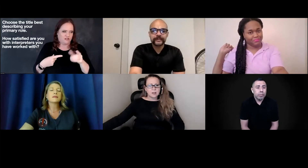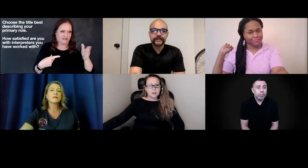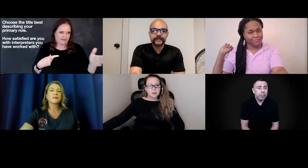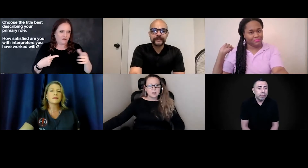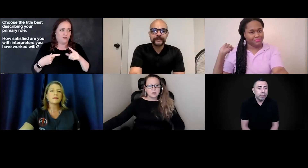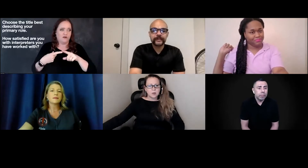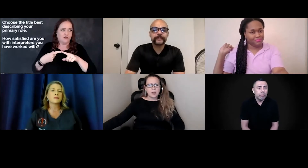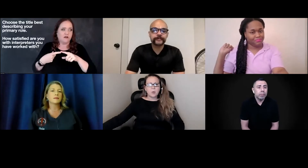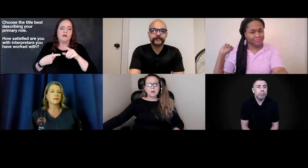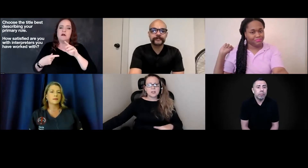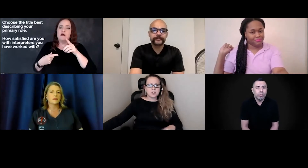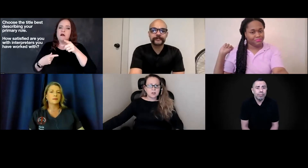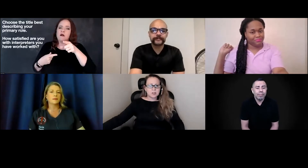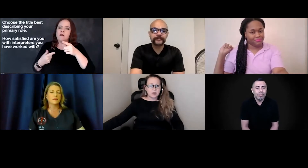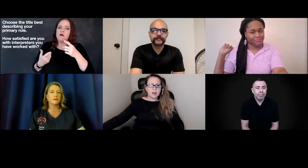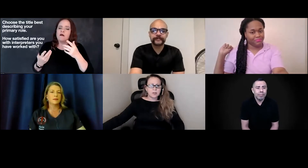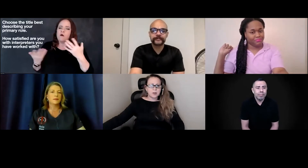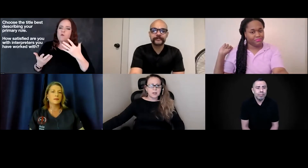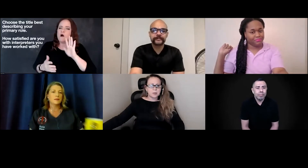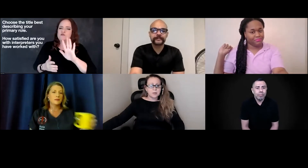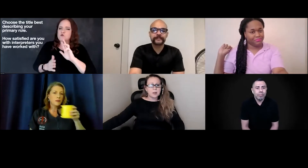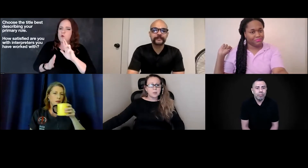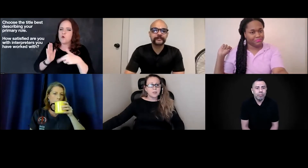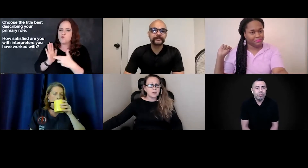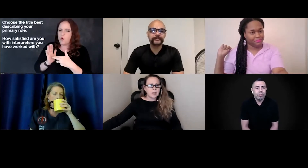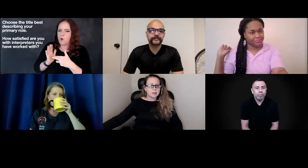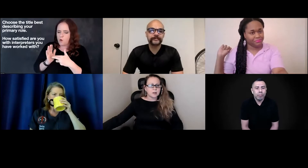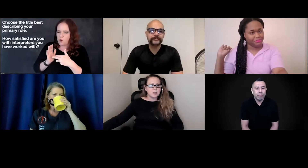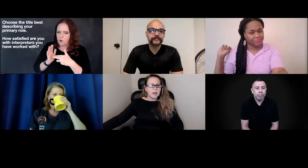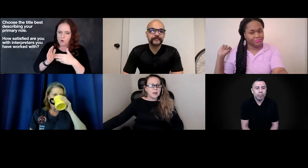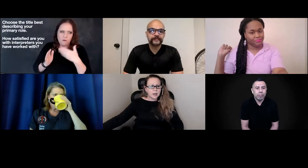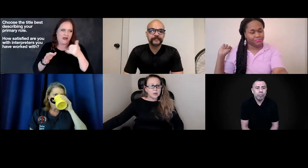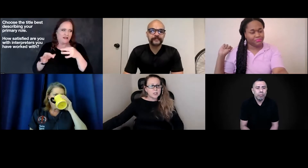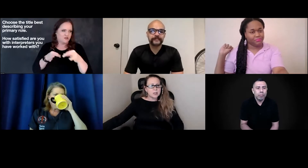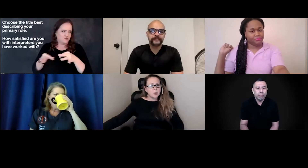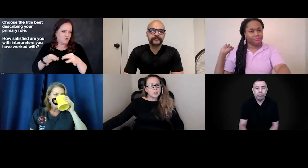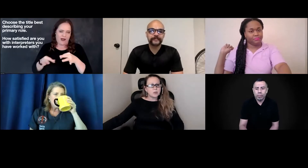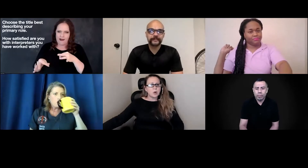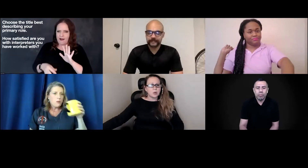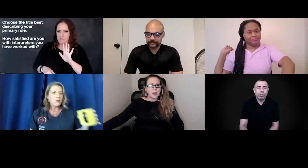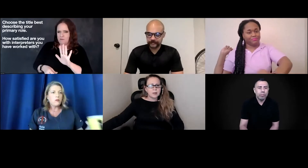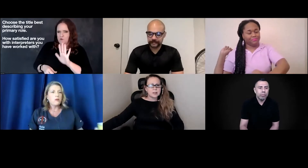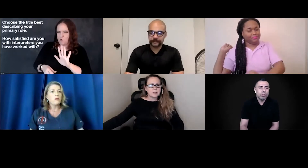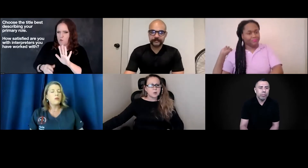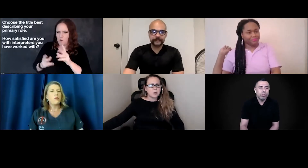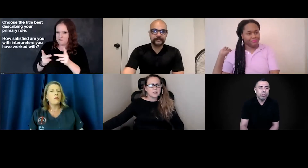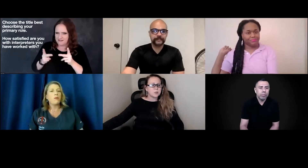We have one question on your screen now available for you to answer. That question is what's your role?